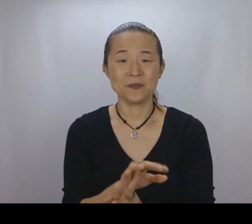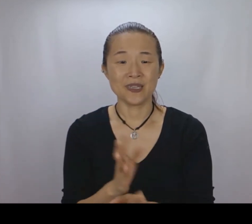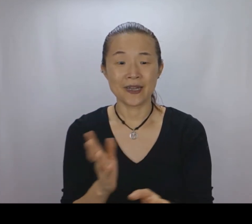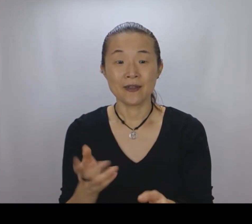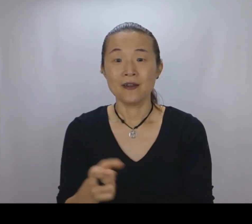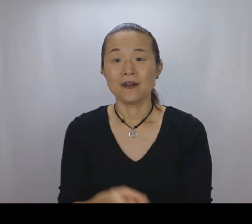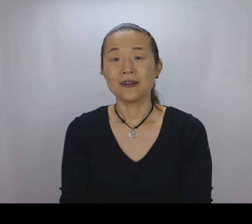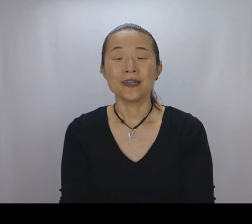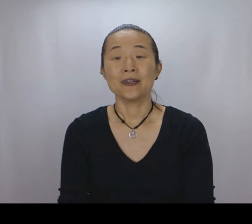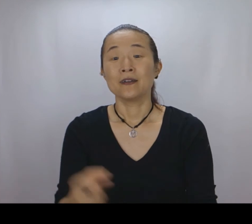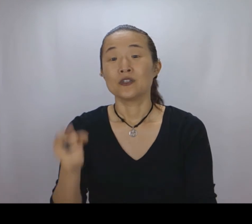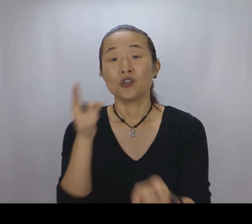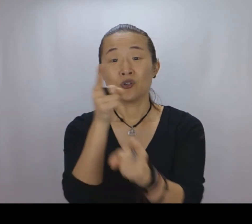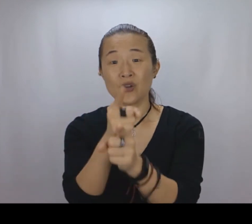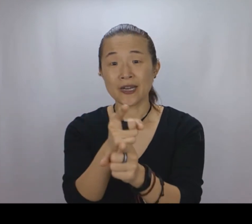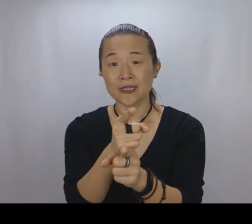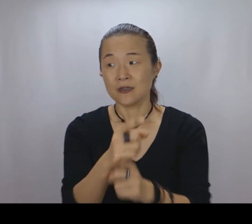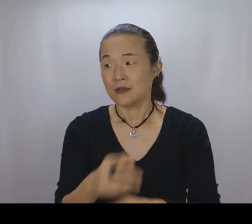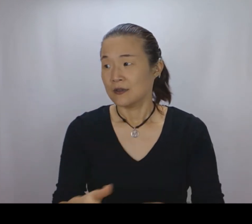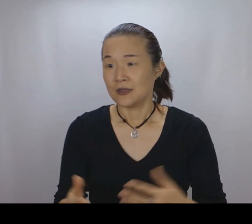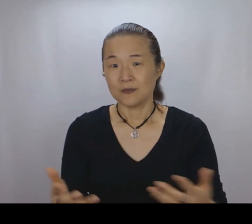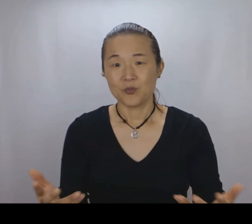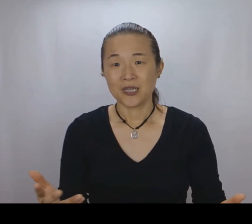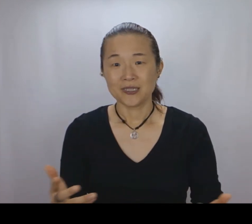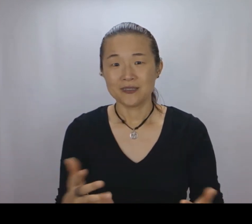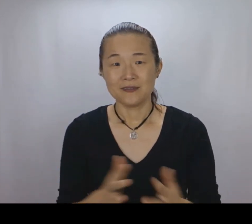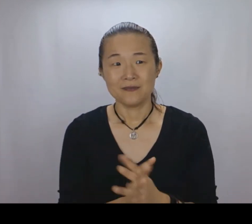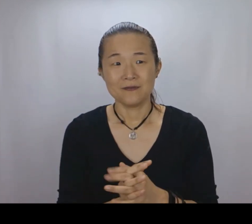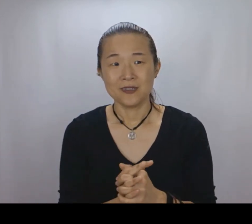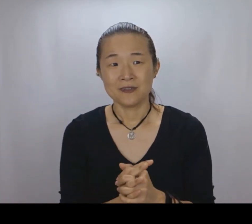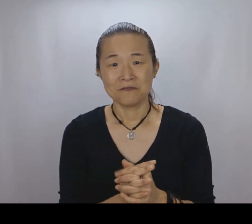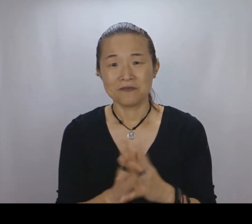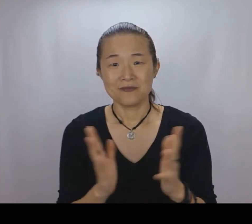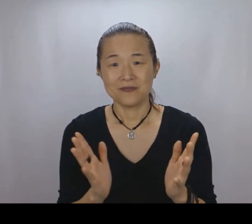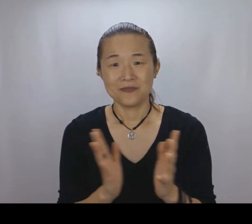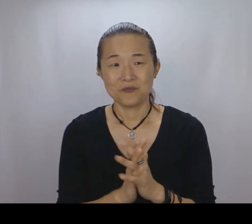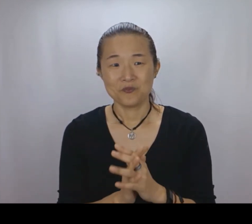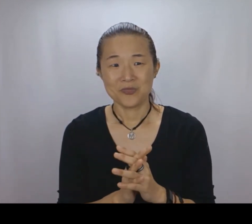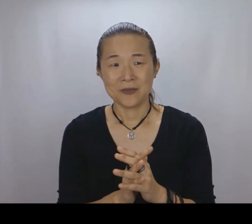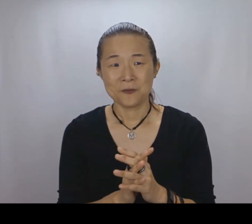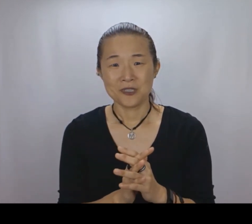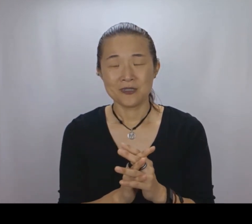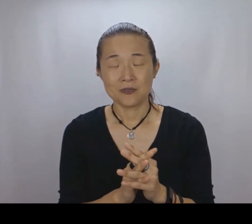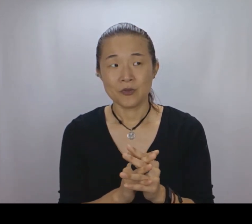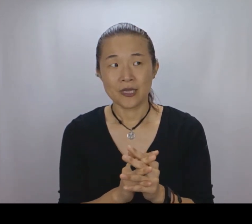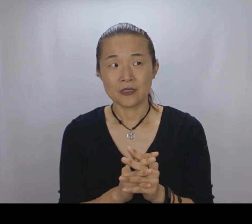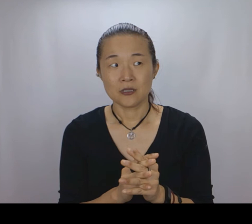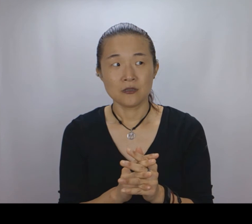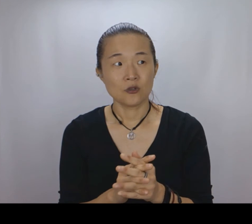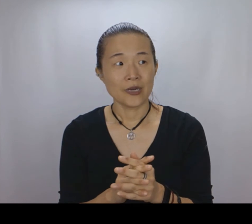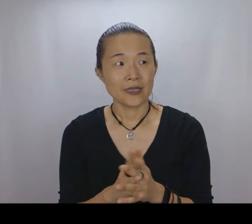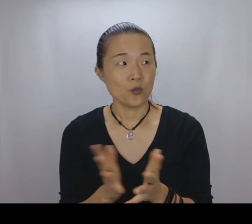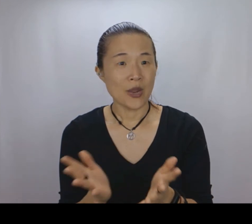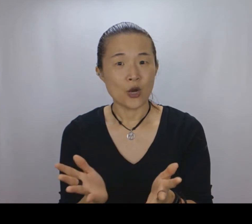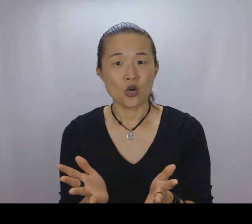and be like, "OK, turn right," because your deaf persons is going to be like, "Turn correctly where?"